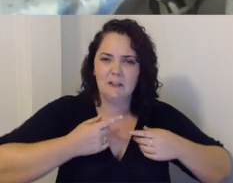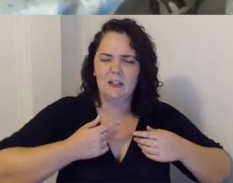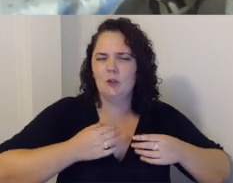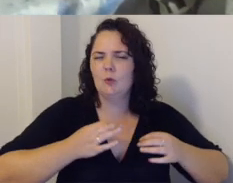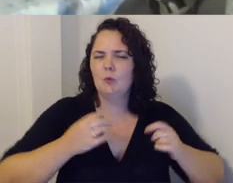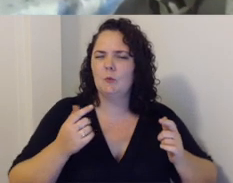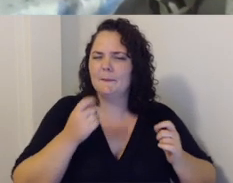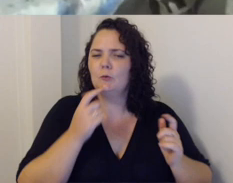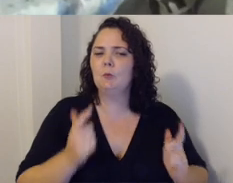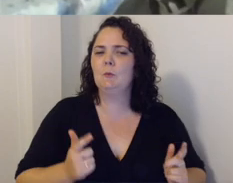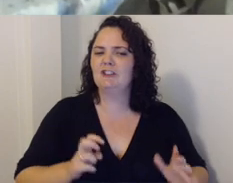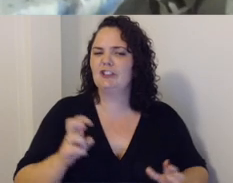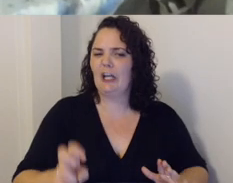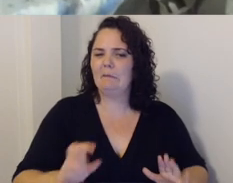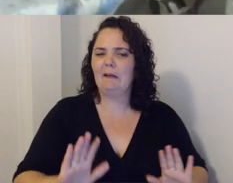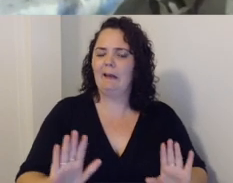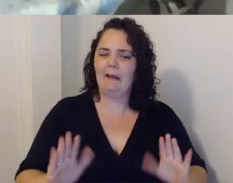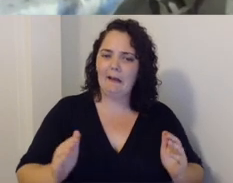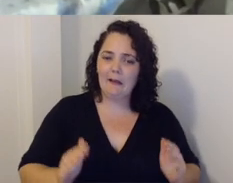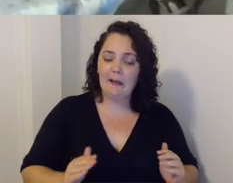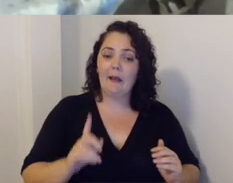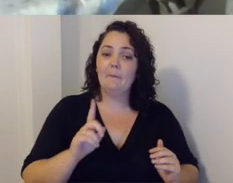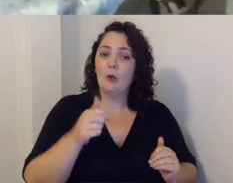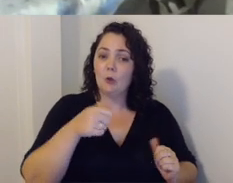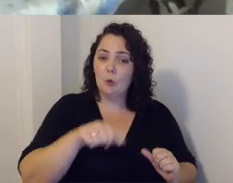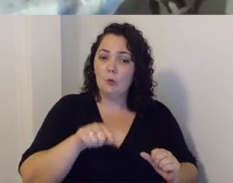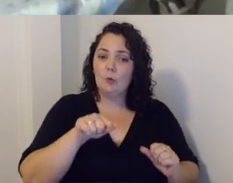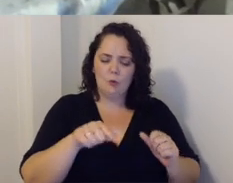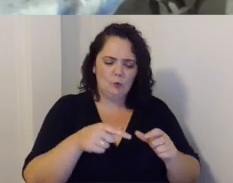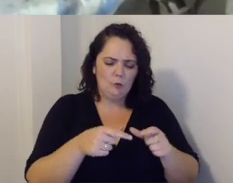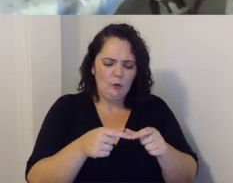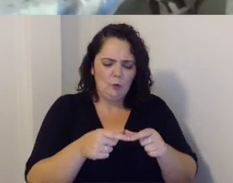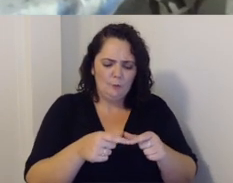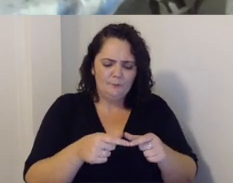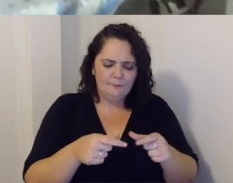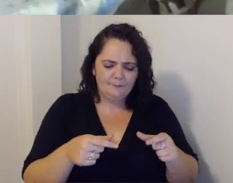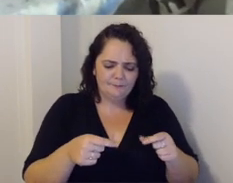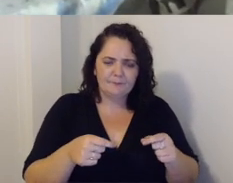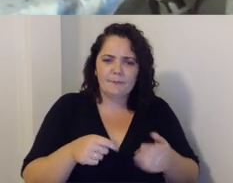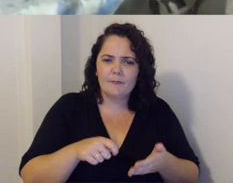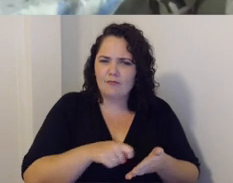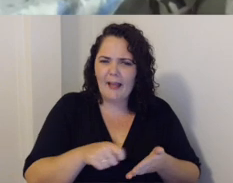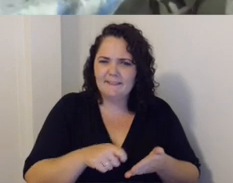but using a nice straight edged razor or an exacto or anything that's a really sharp blade